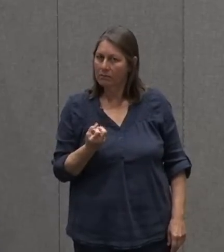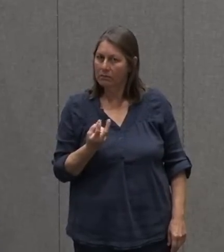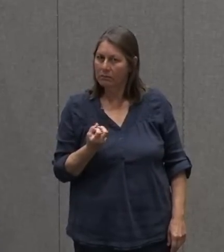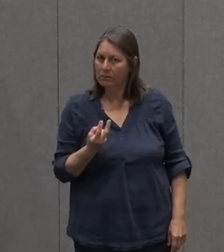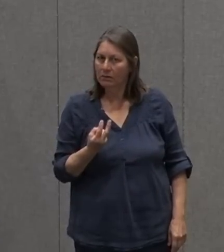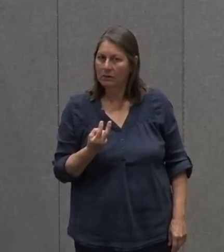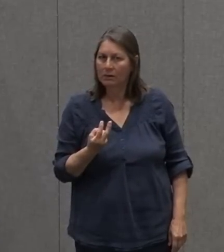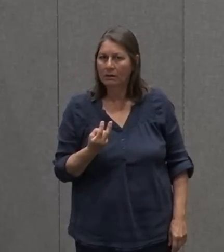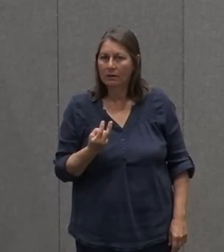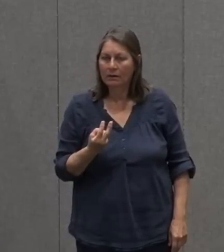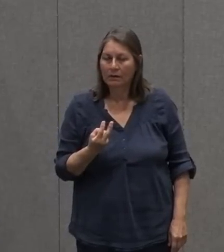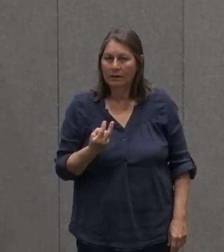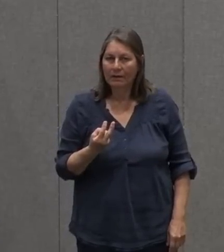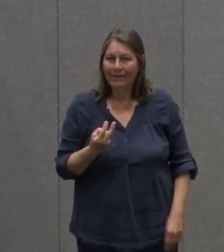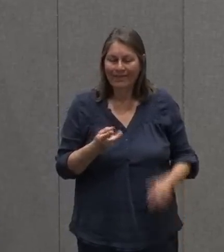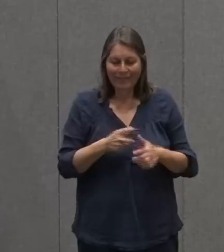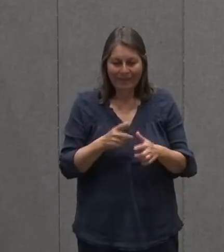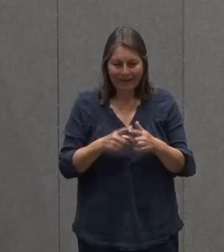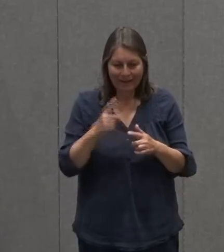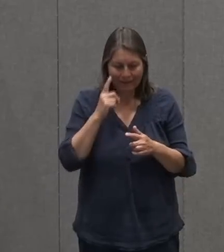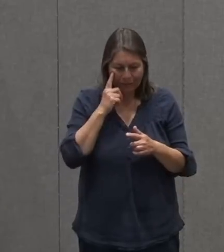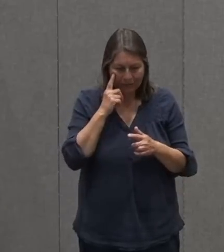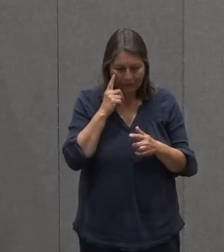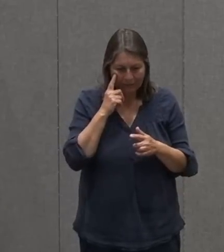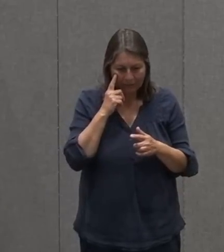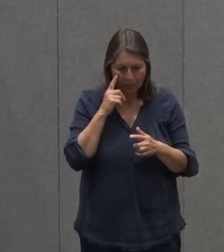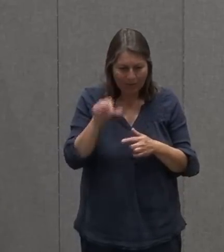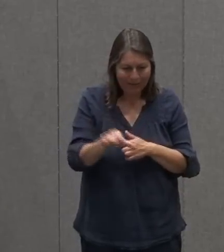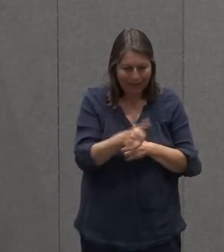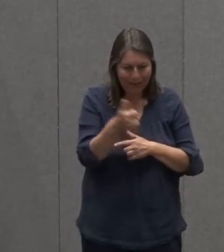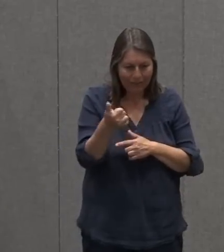a little bit more strategically as to what two numbers what I have to put over here